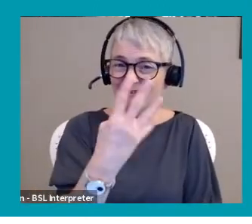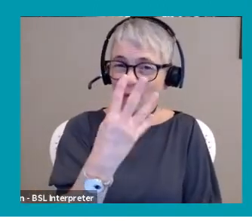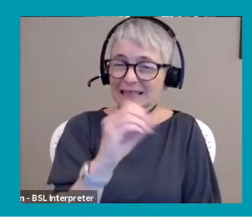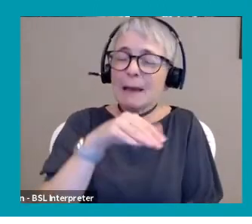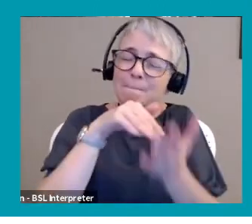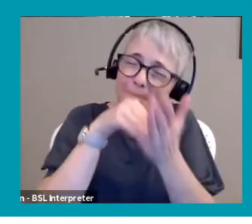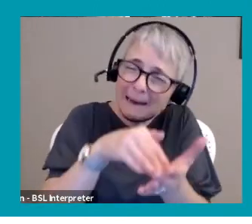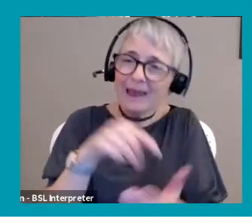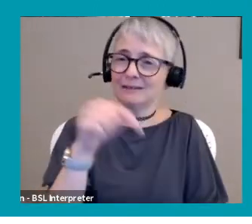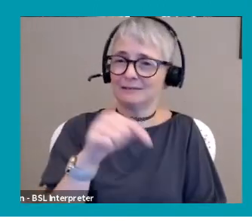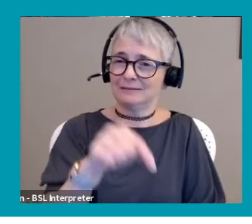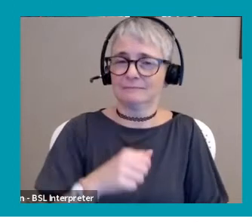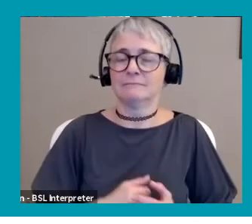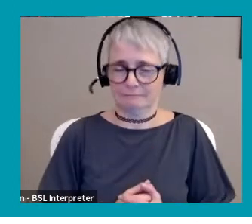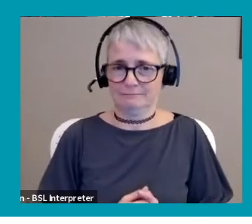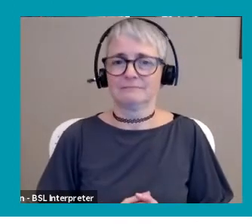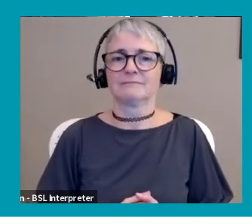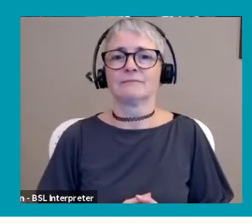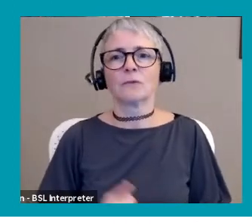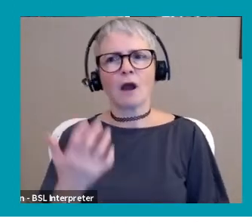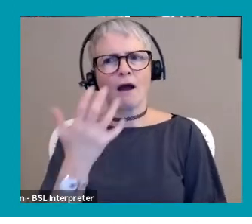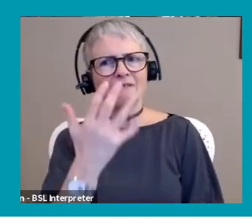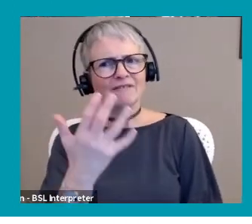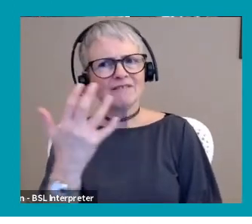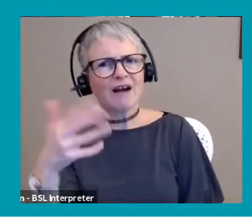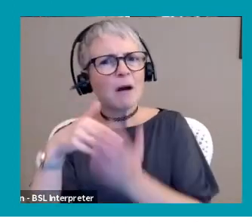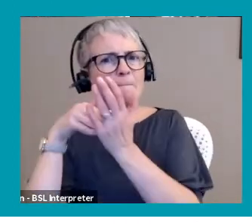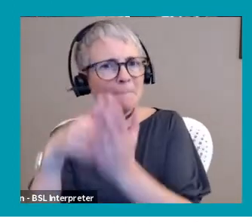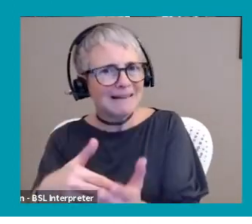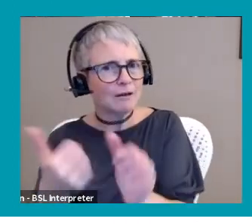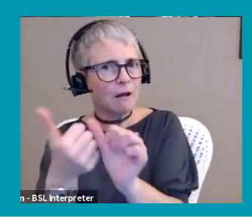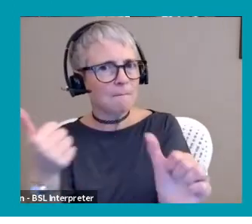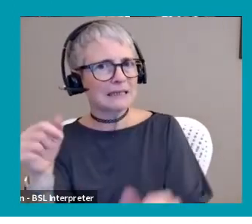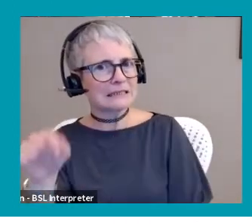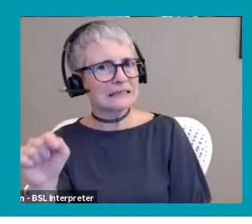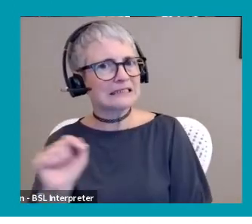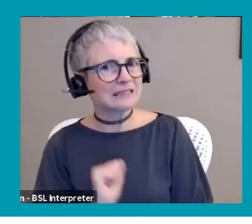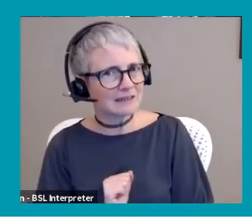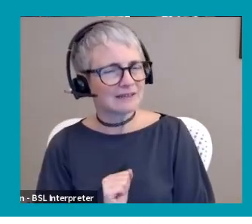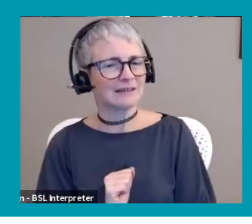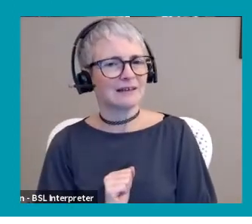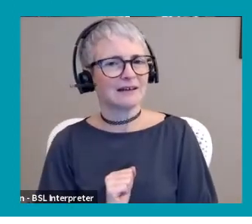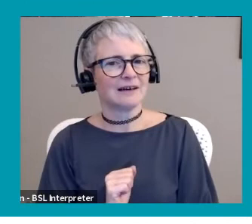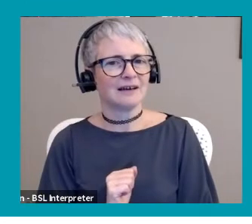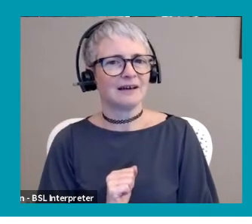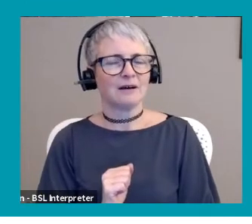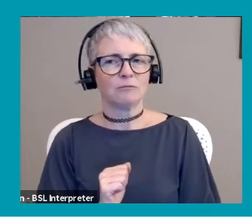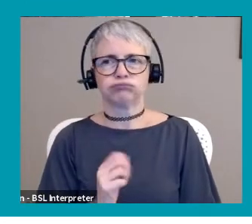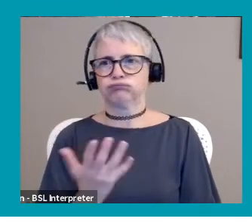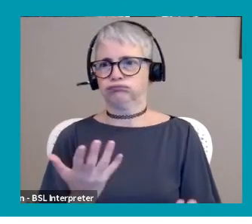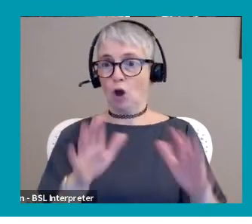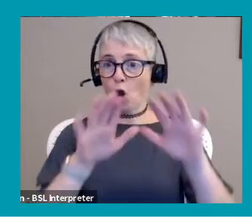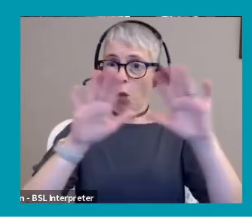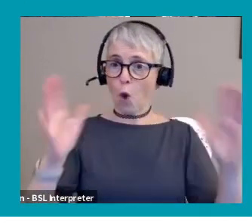There are 55 million companies, multiple countries, so every country